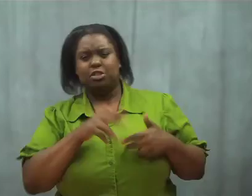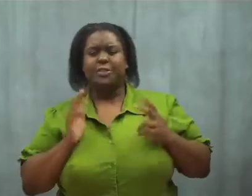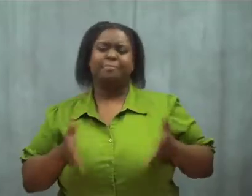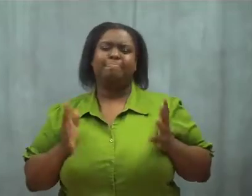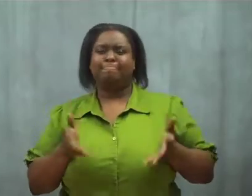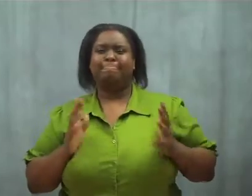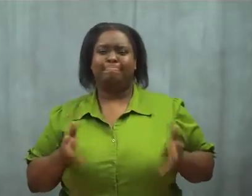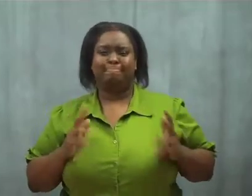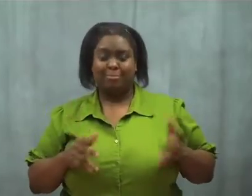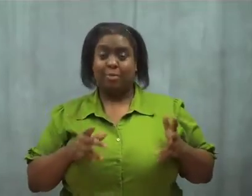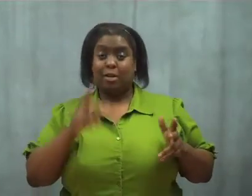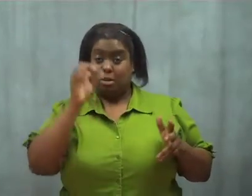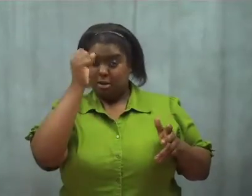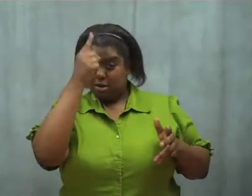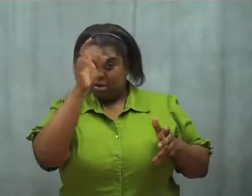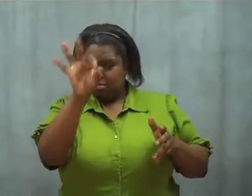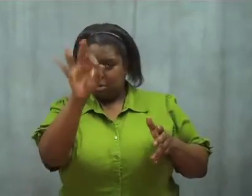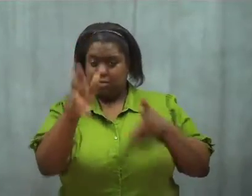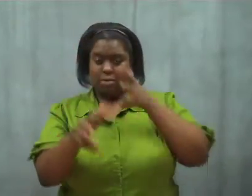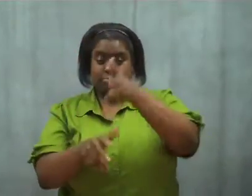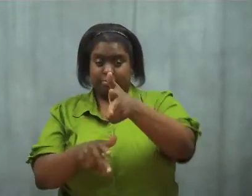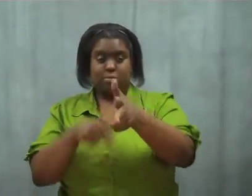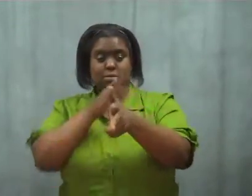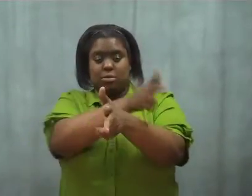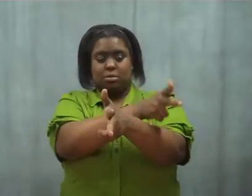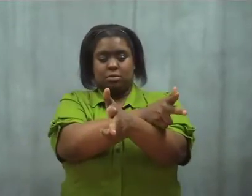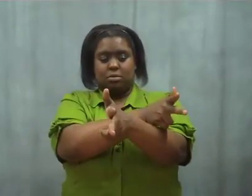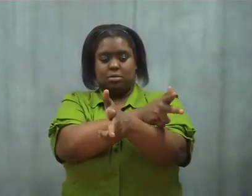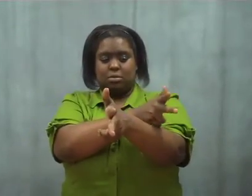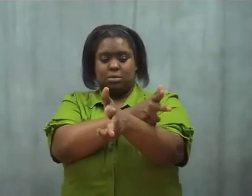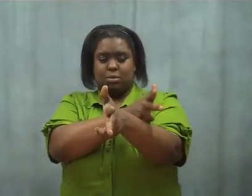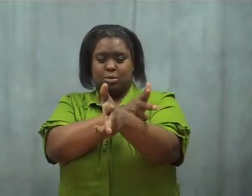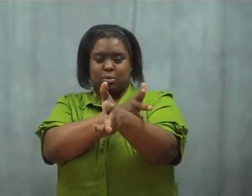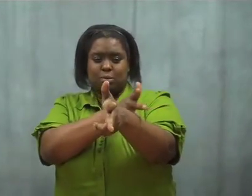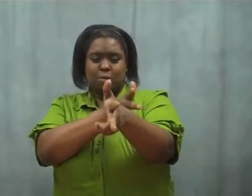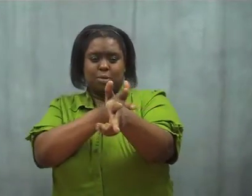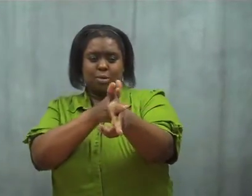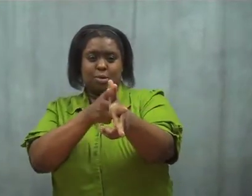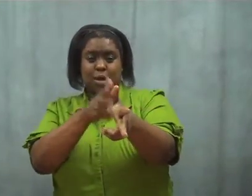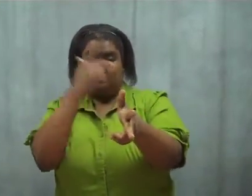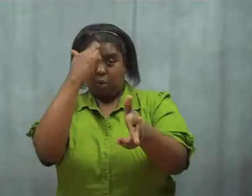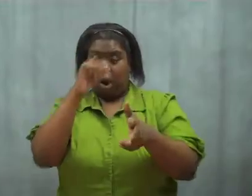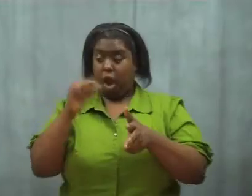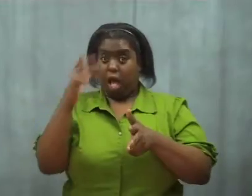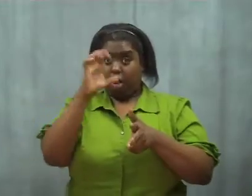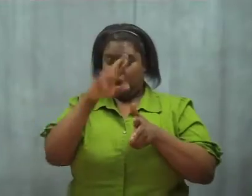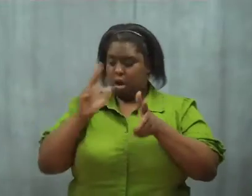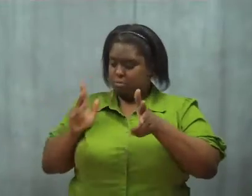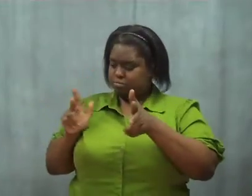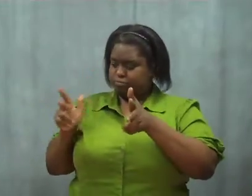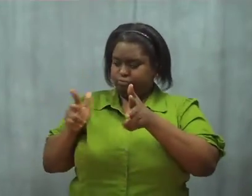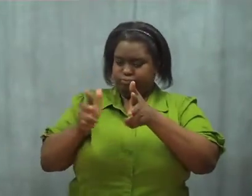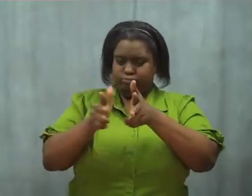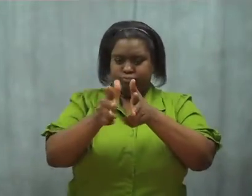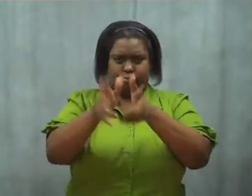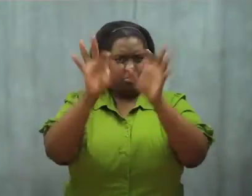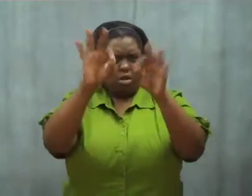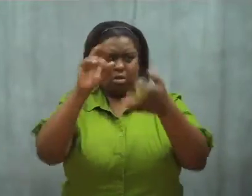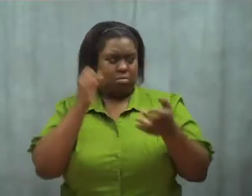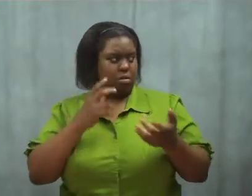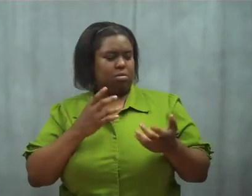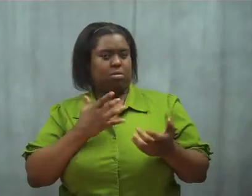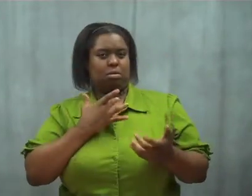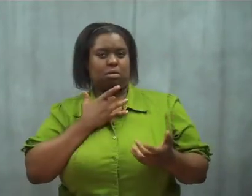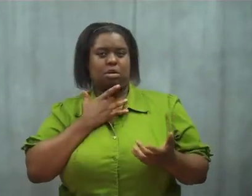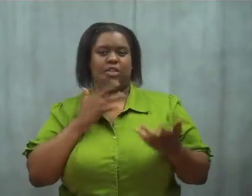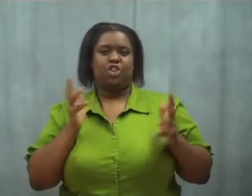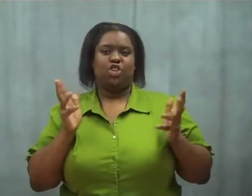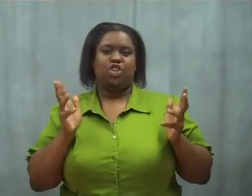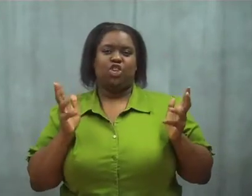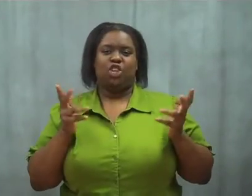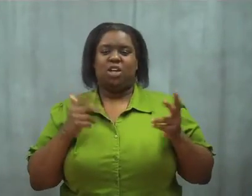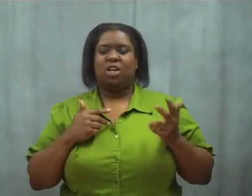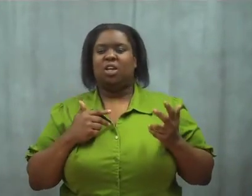Another car passed us on the right, as the police car pulled behind us from the left.